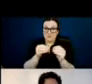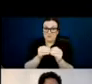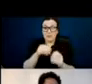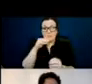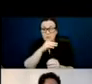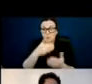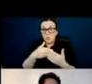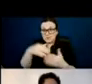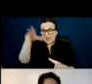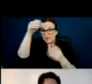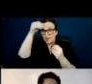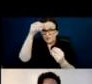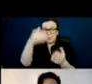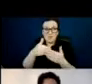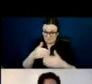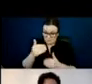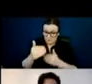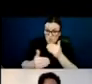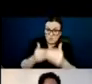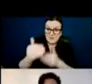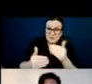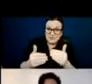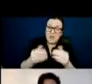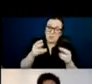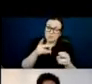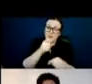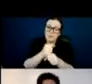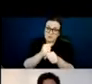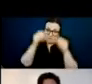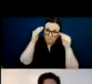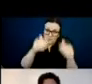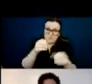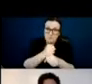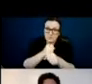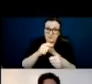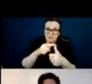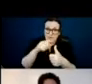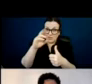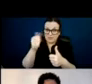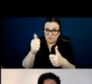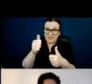all these processes, and I am going to focus on as I said Costa Rica that did the reform in 2016,